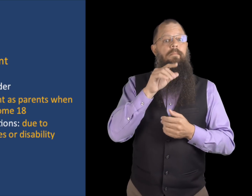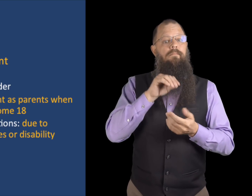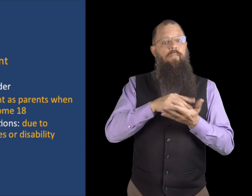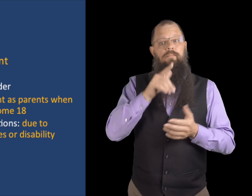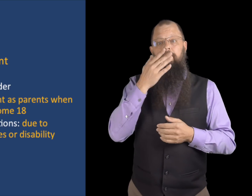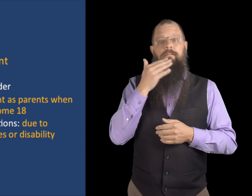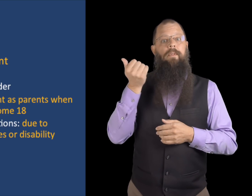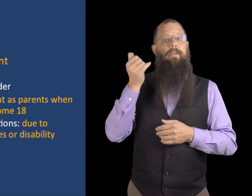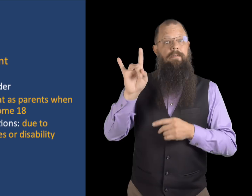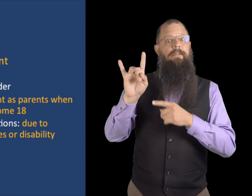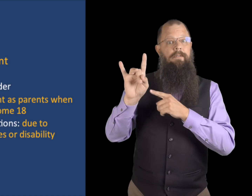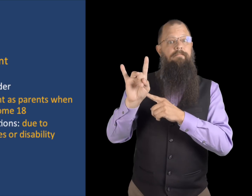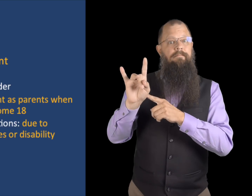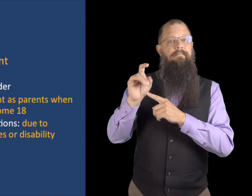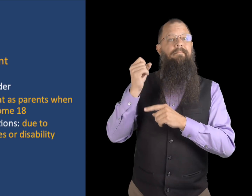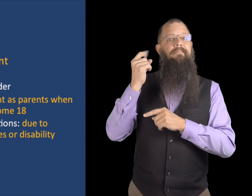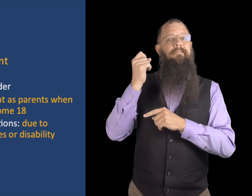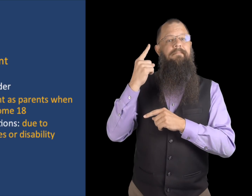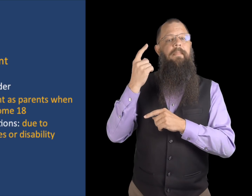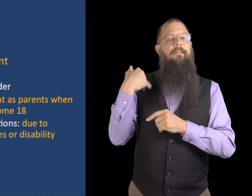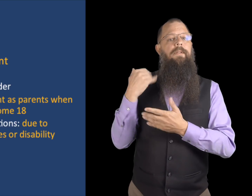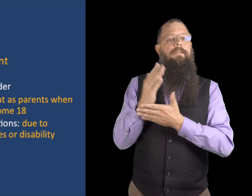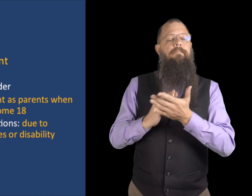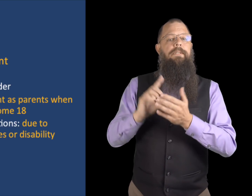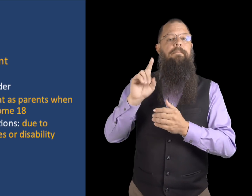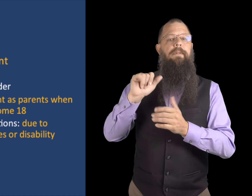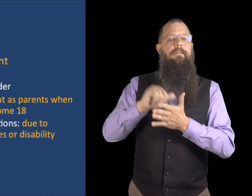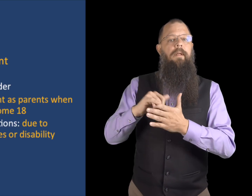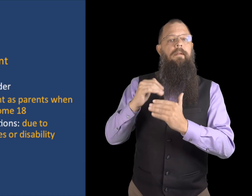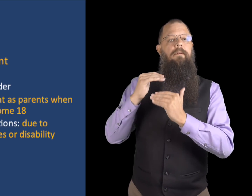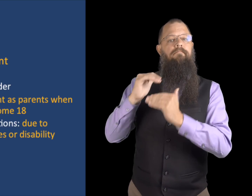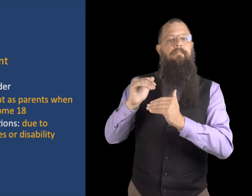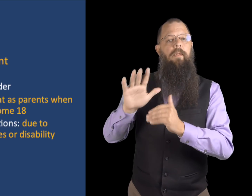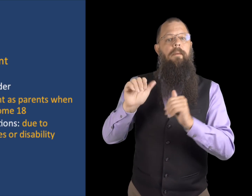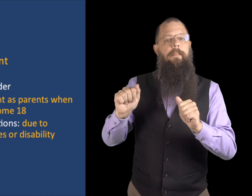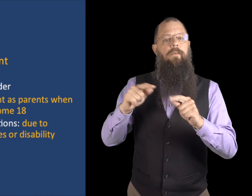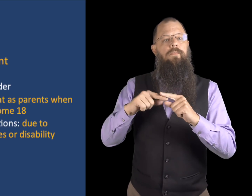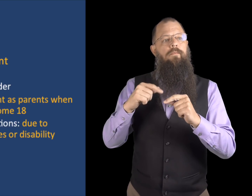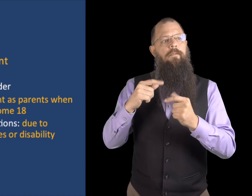There are also some instances in which a child turns 18 but due to their